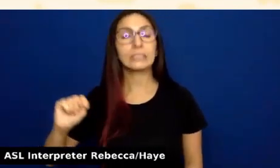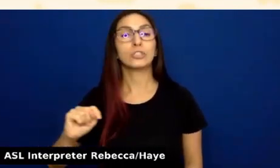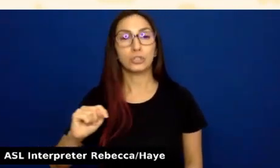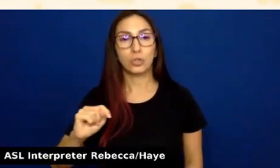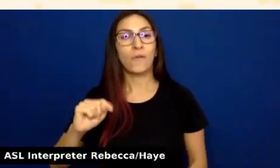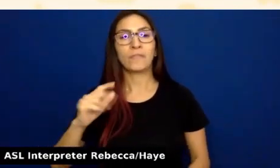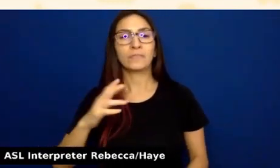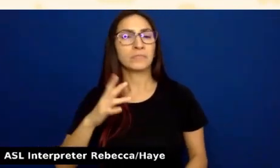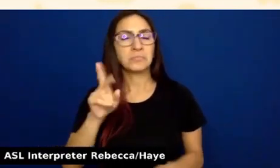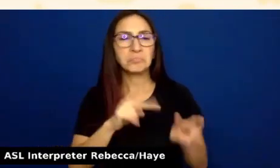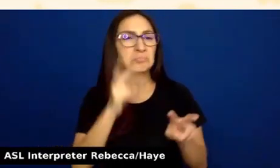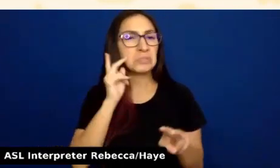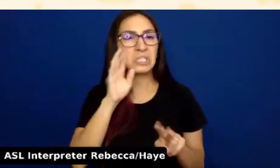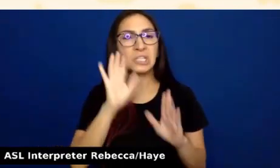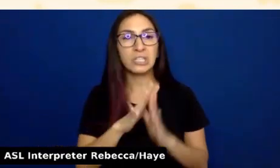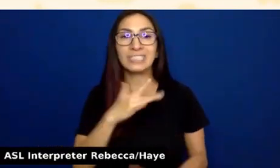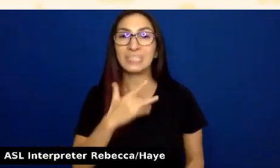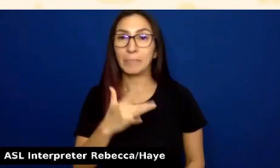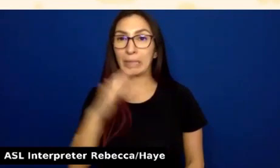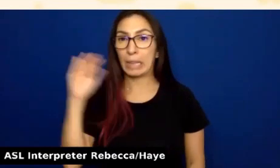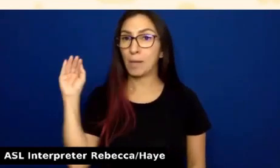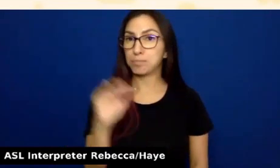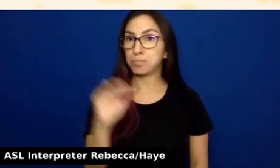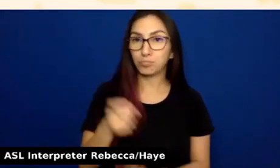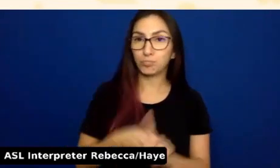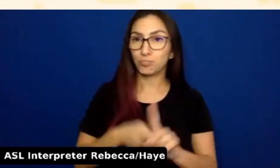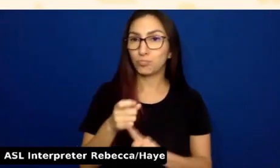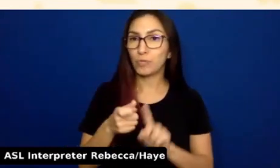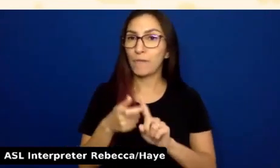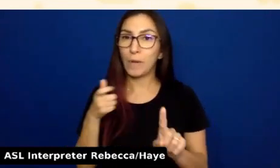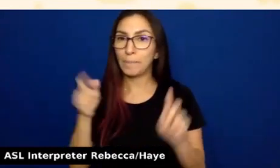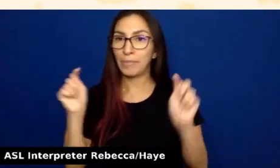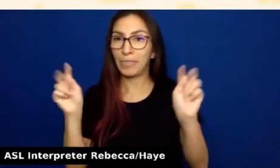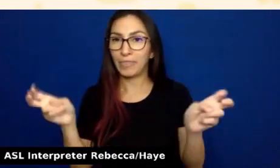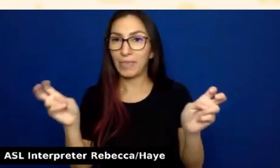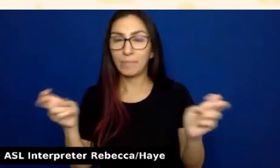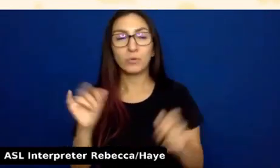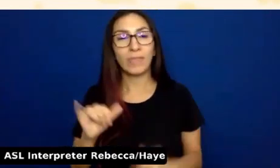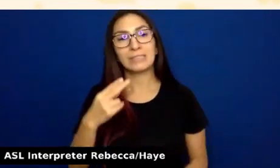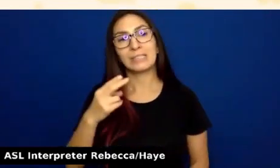by the theme, and that would be the hero image or the logo for the site.